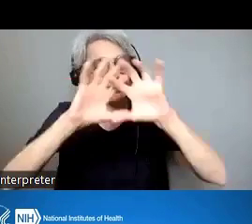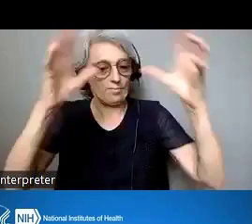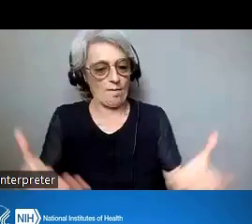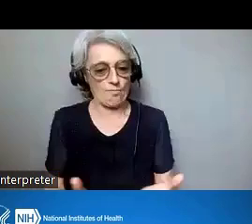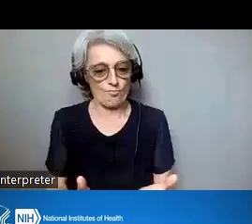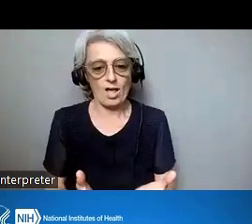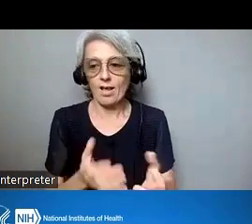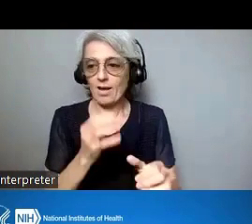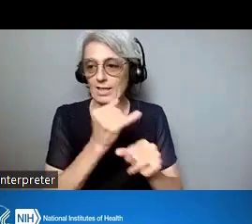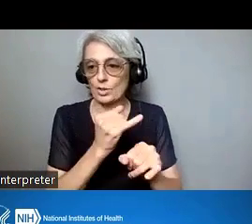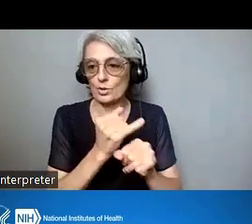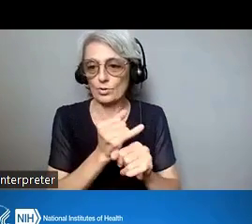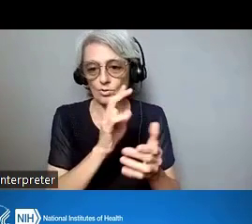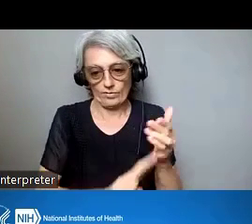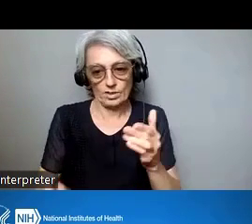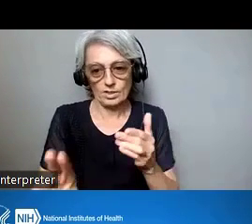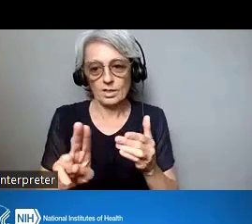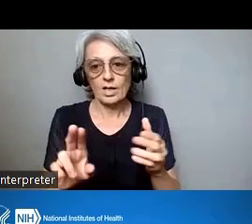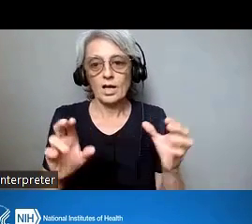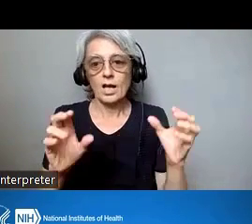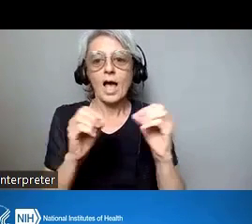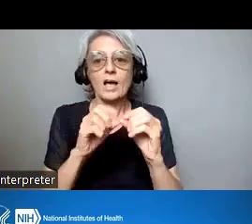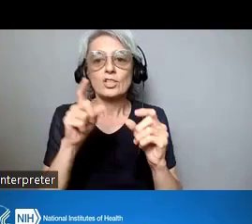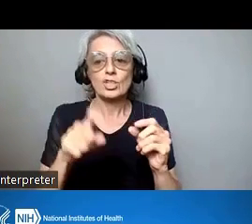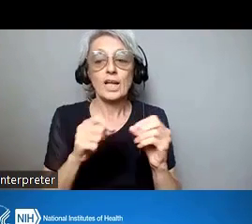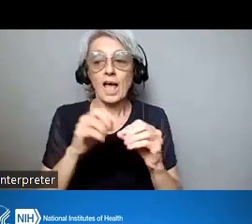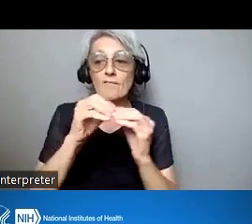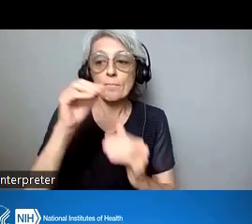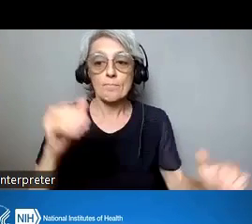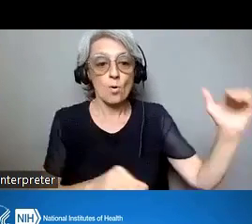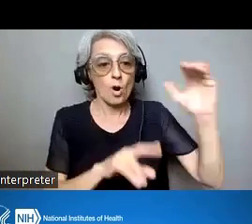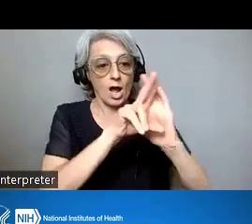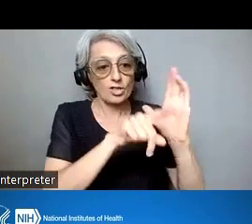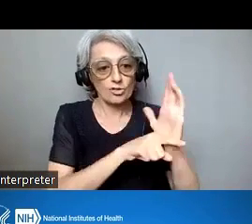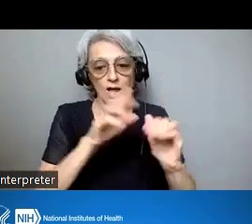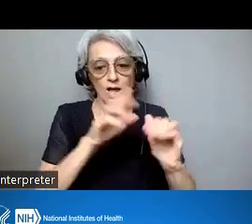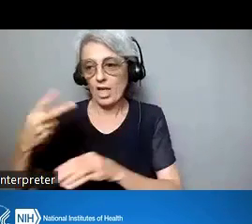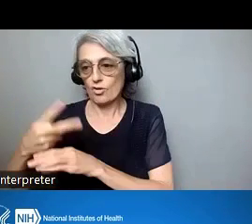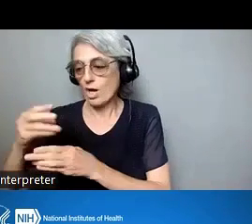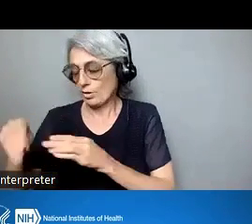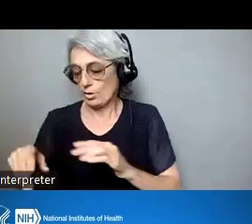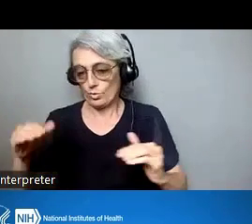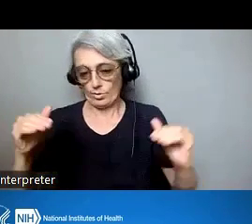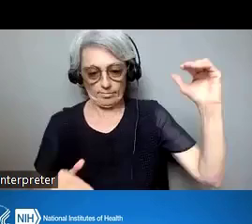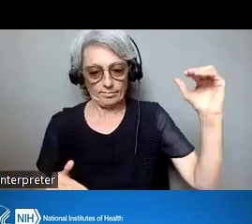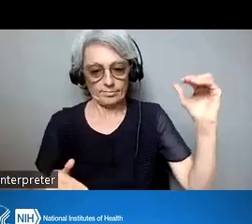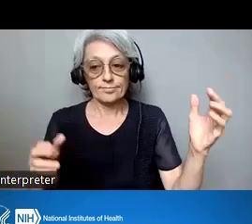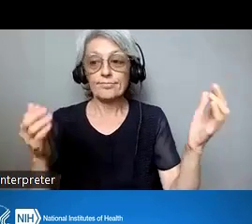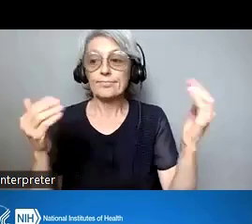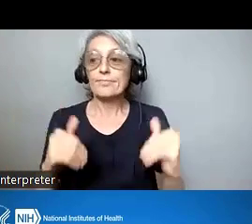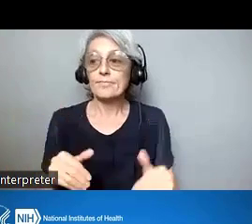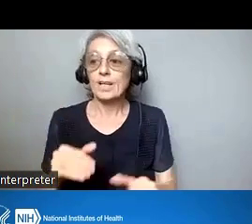has a greater undergraduate than graduate student enrollment. In terms of institutional eligibility,